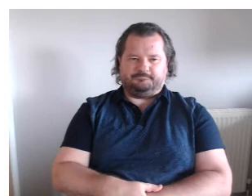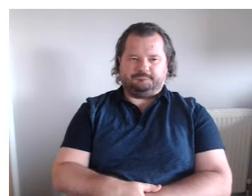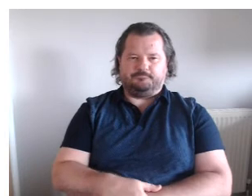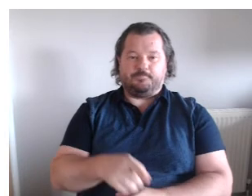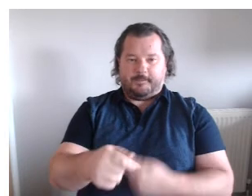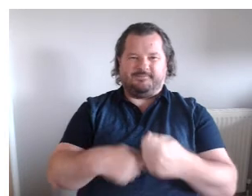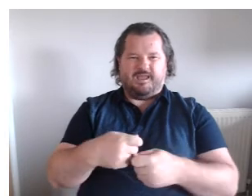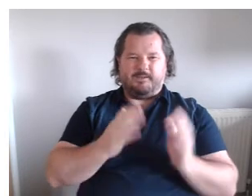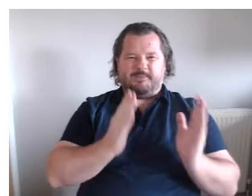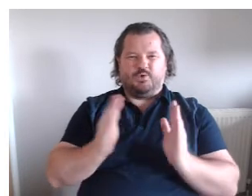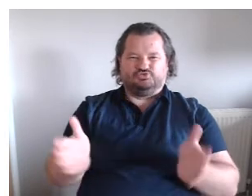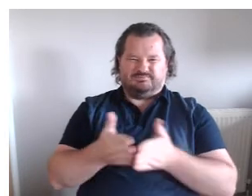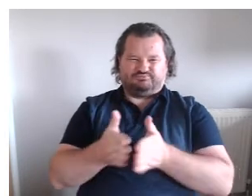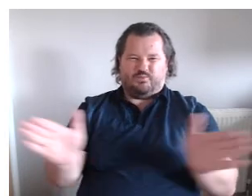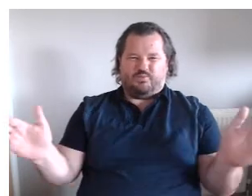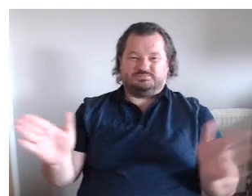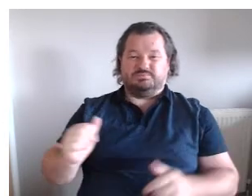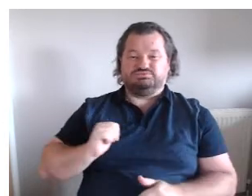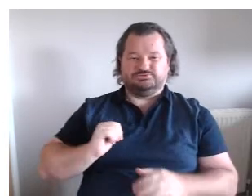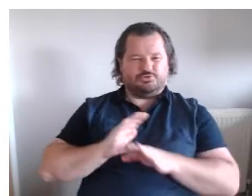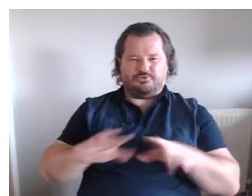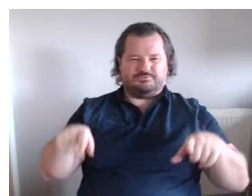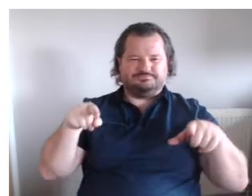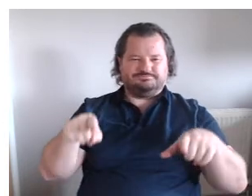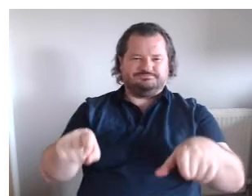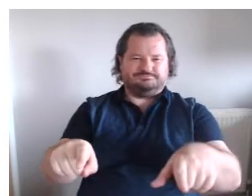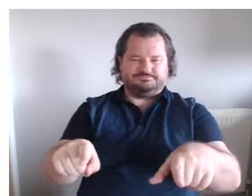This leads to broad boundaries when the predictions are not aligned.